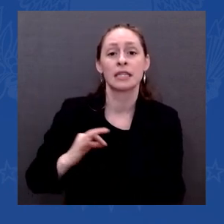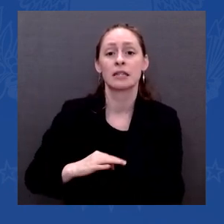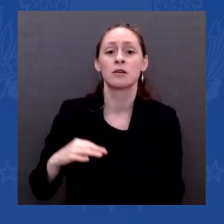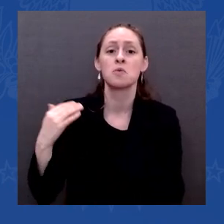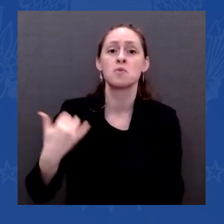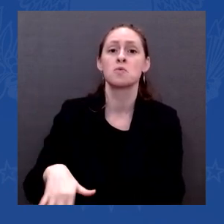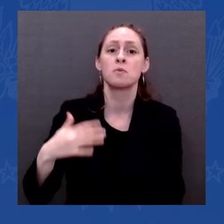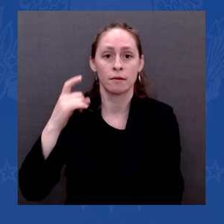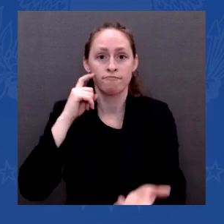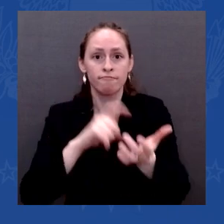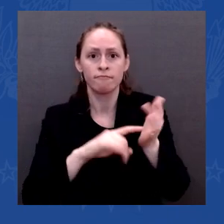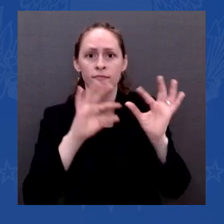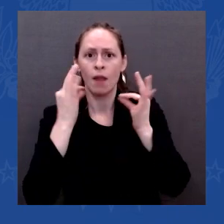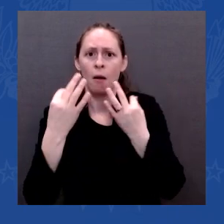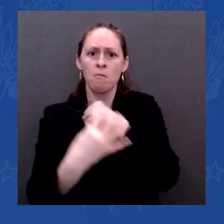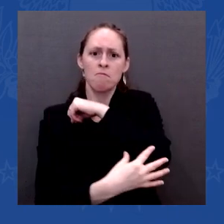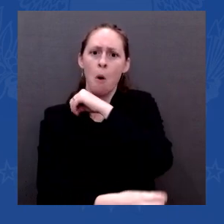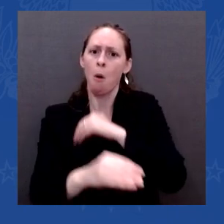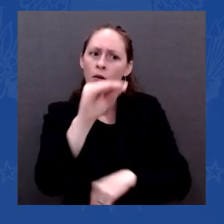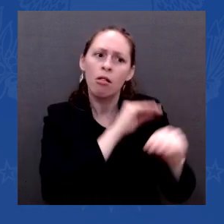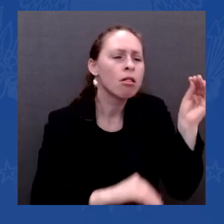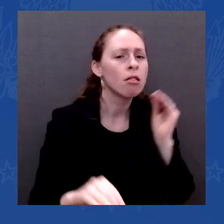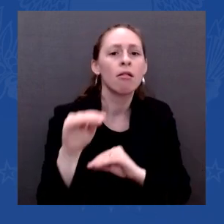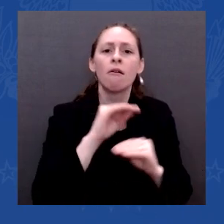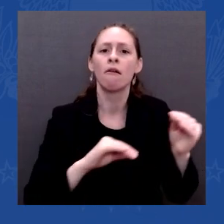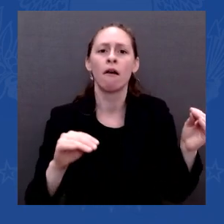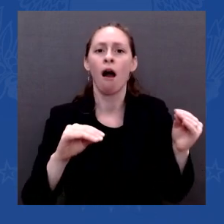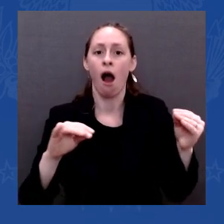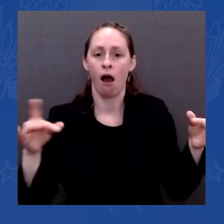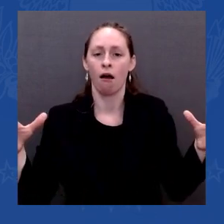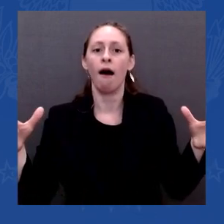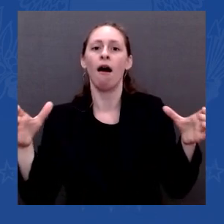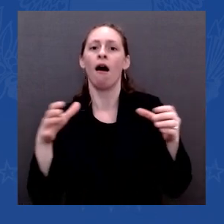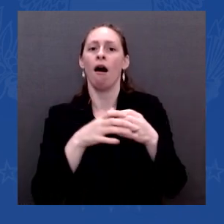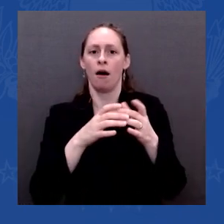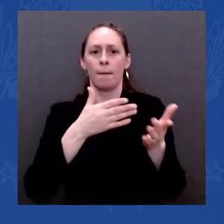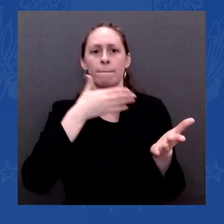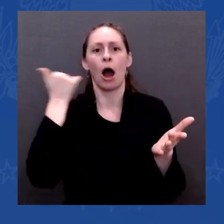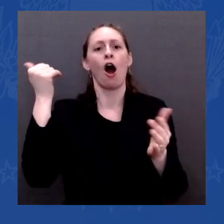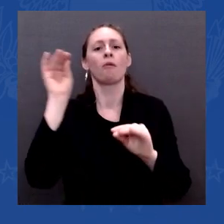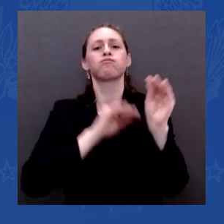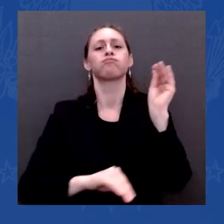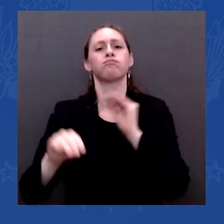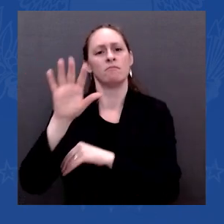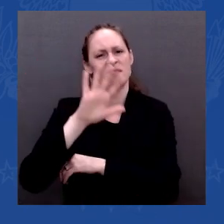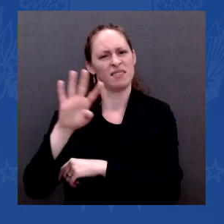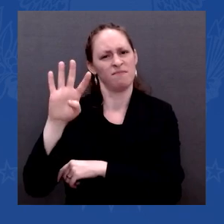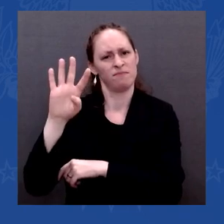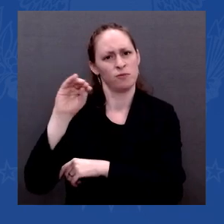And on education -- on